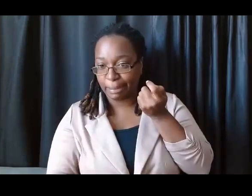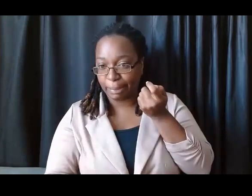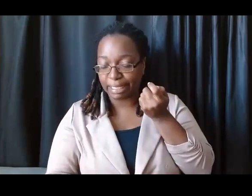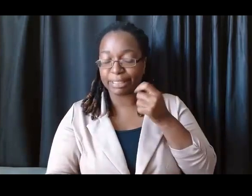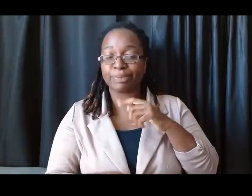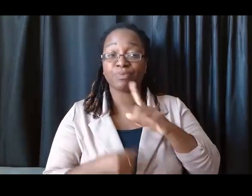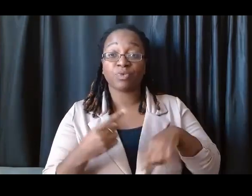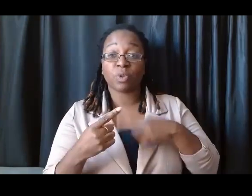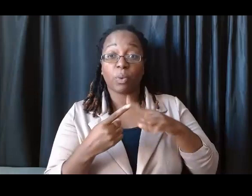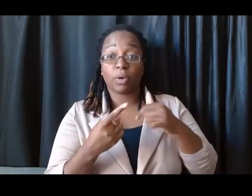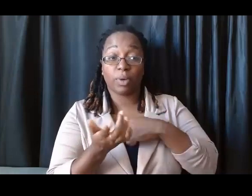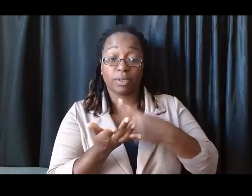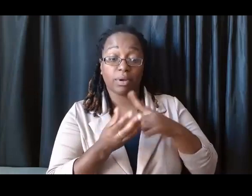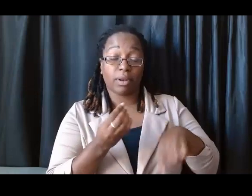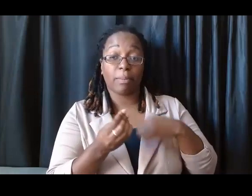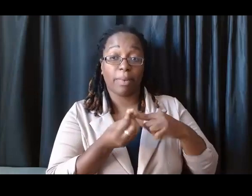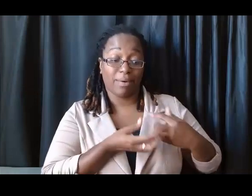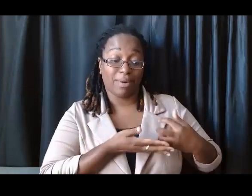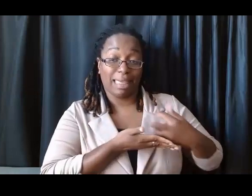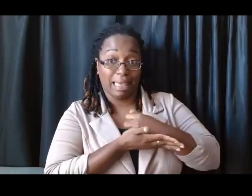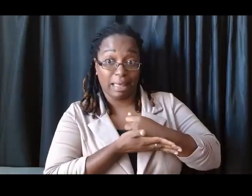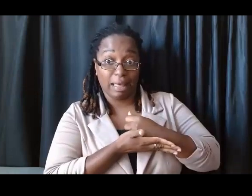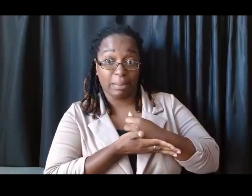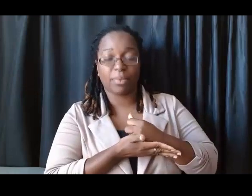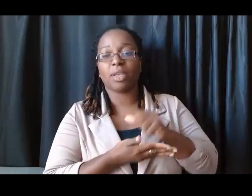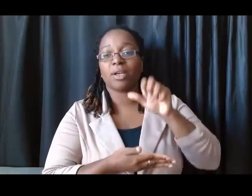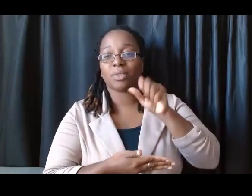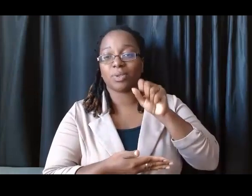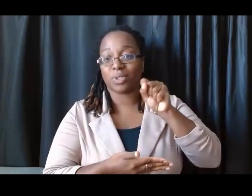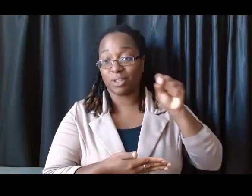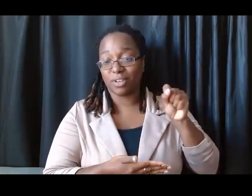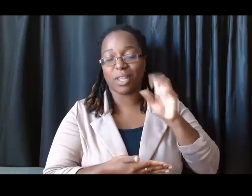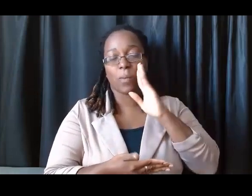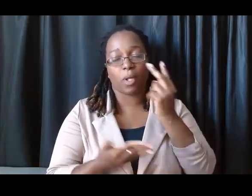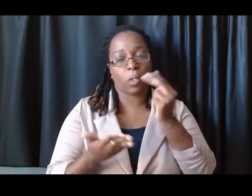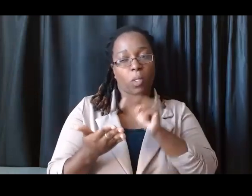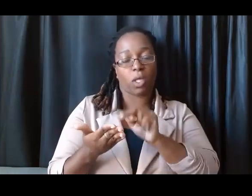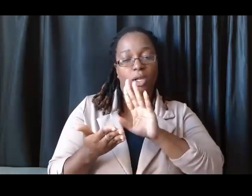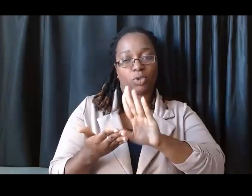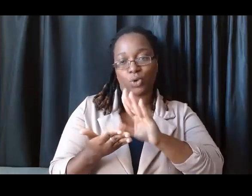When it comes to income, social security does look at earnings for the sake of the SSI benefit.